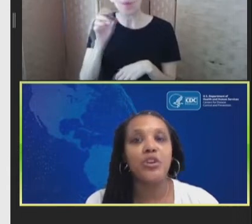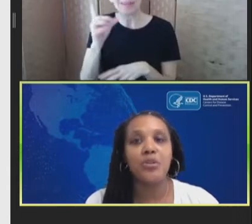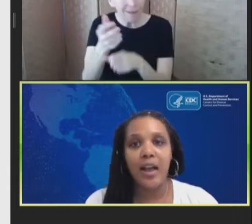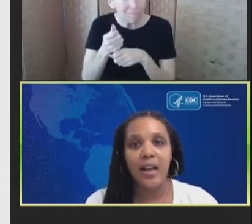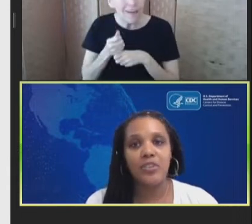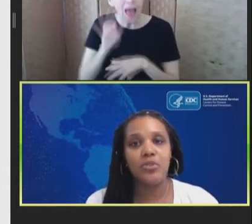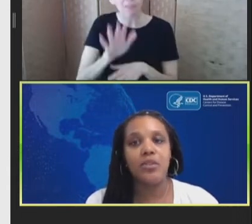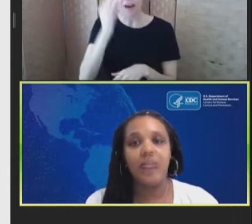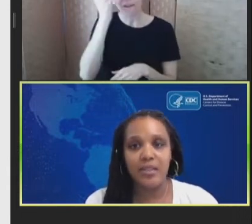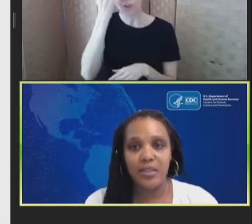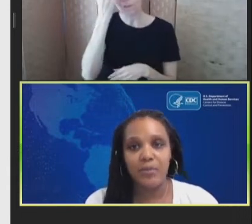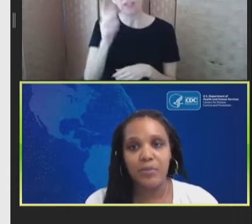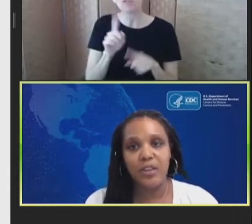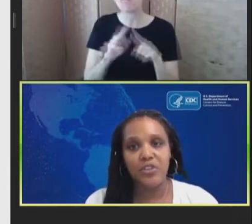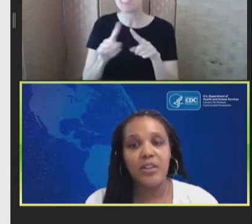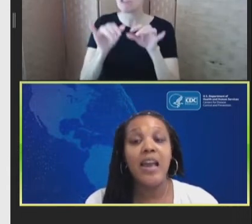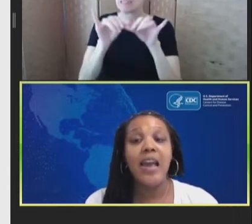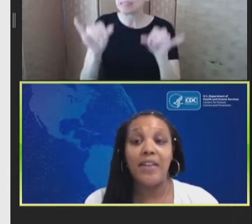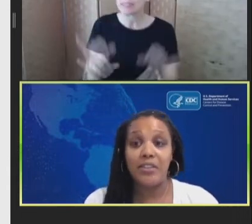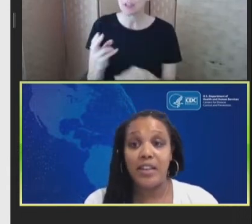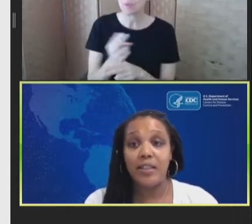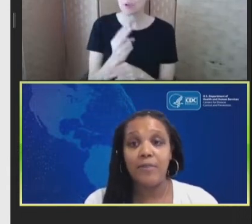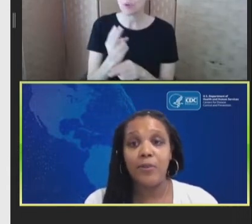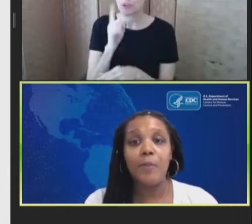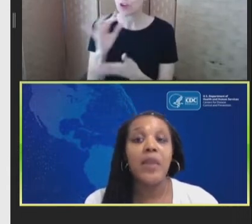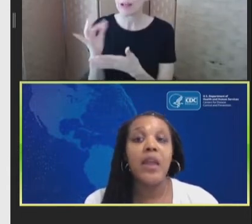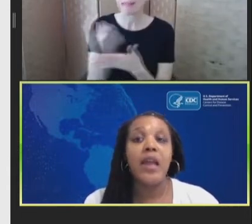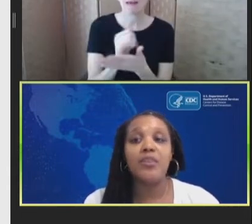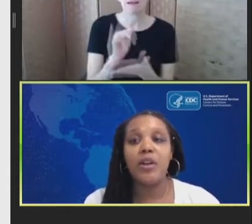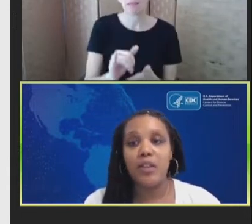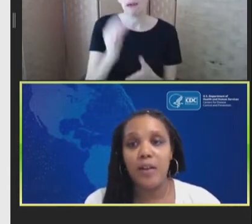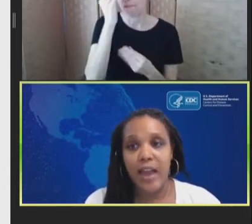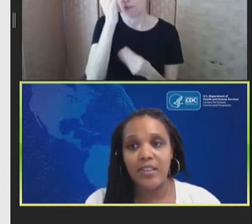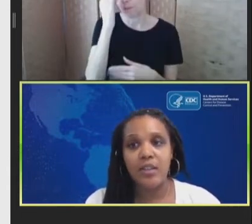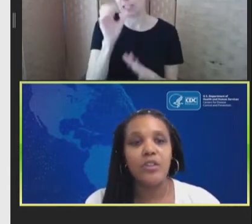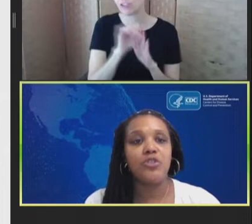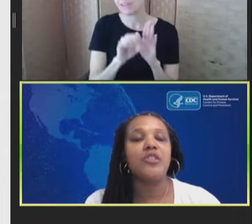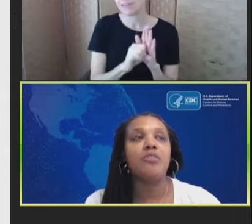were utilized to collect this information at the state level, as well as our vaccine administration